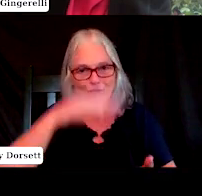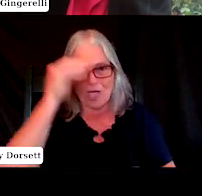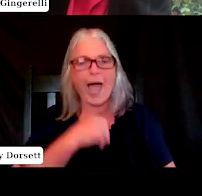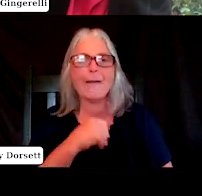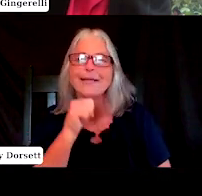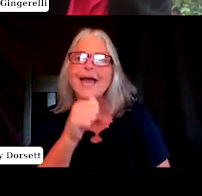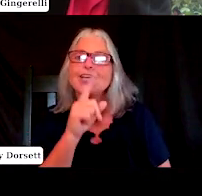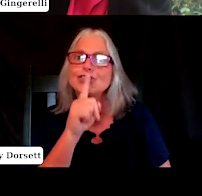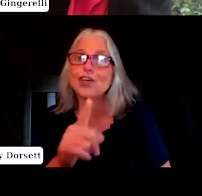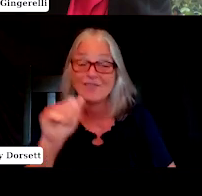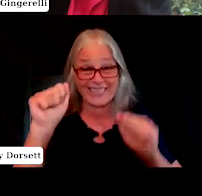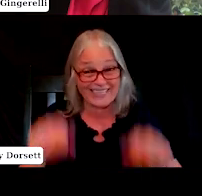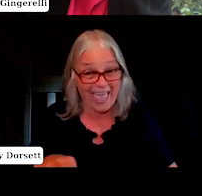If it can be put in a textbook.